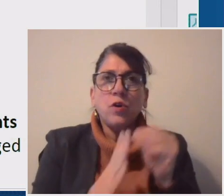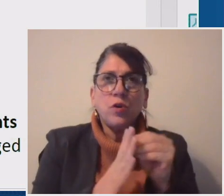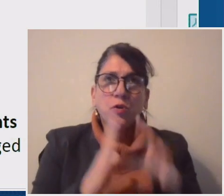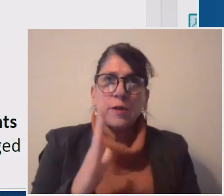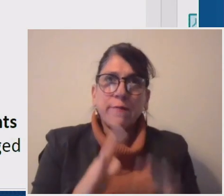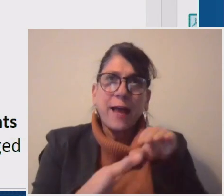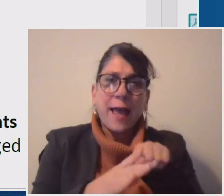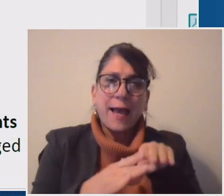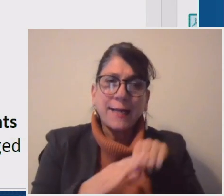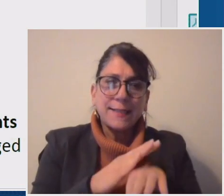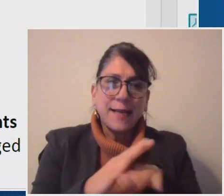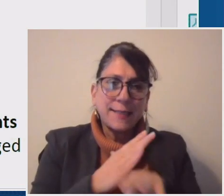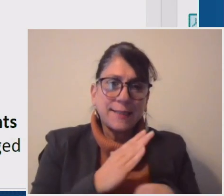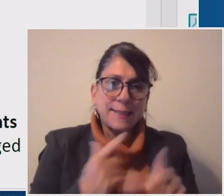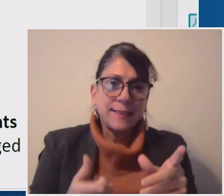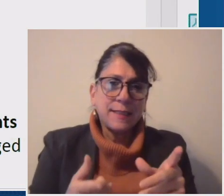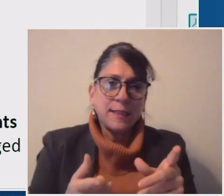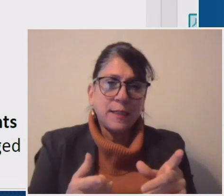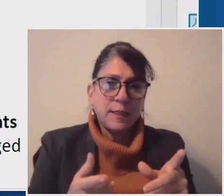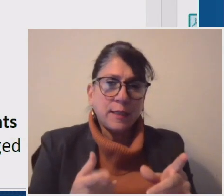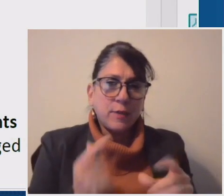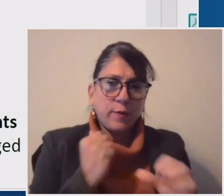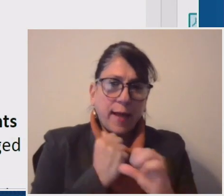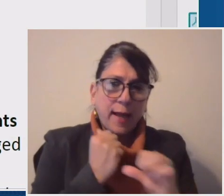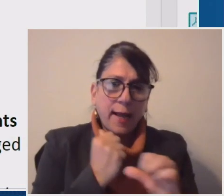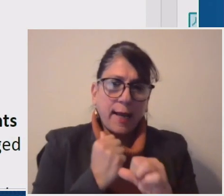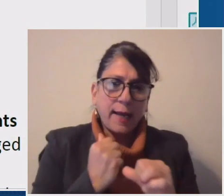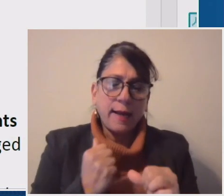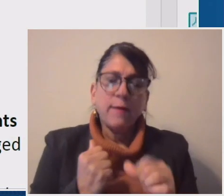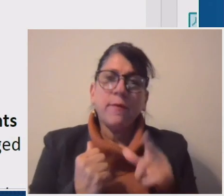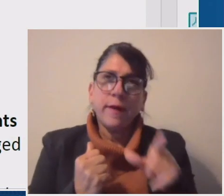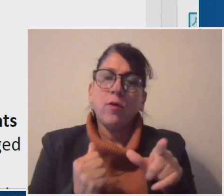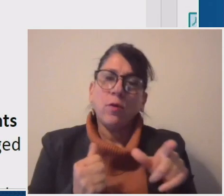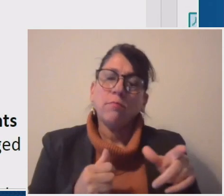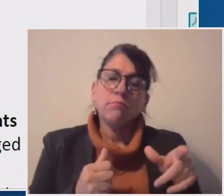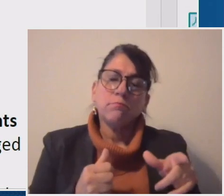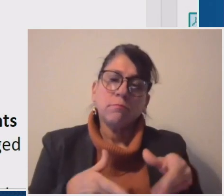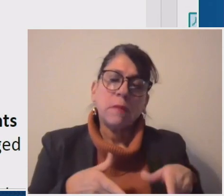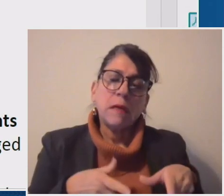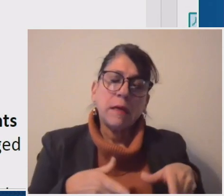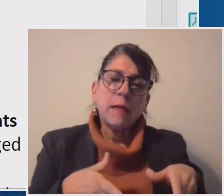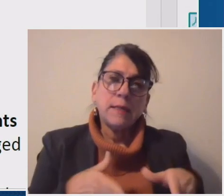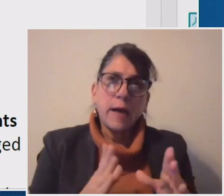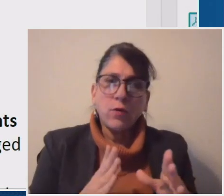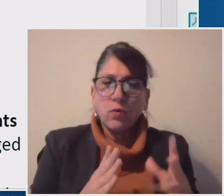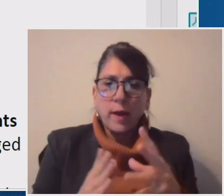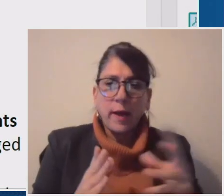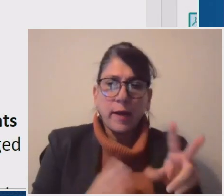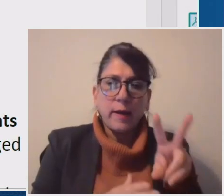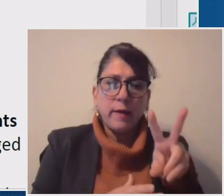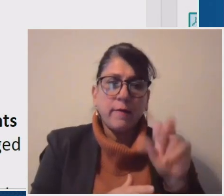entitled. The first one I want to look at is, and Vanessa has very kindly brought that up here. I want to thank our screen